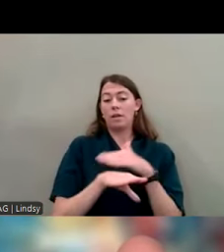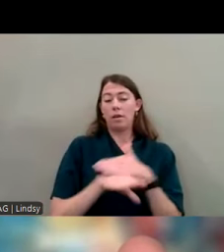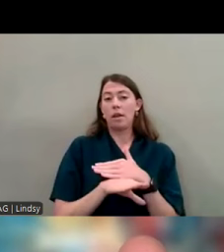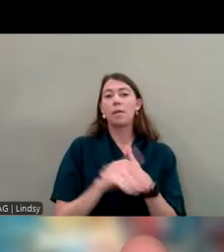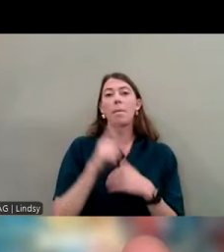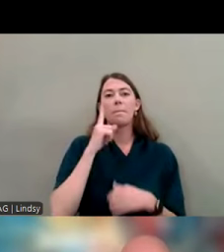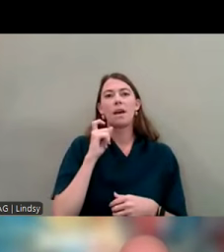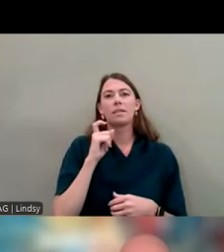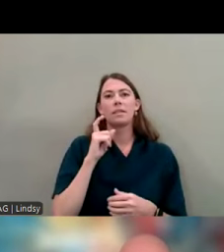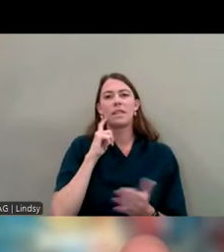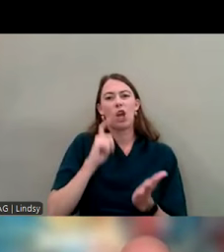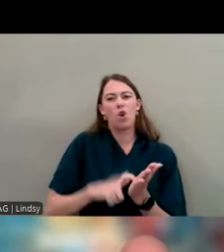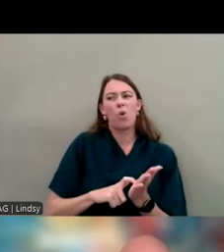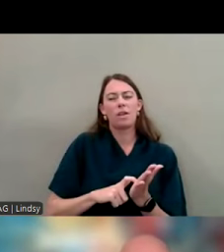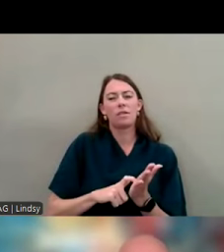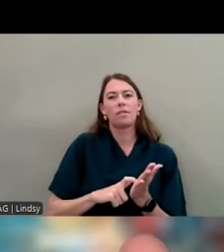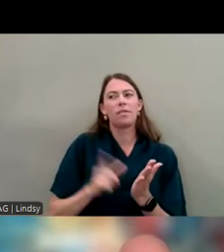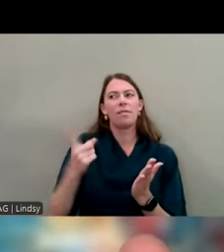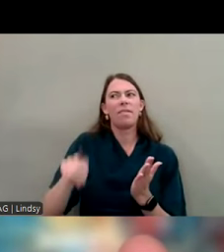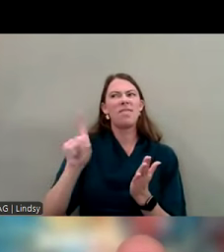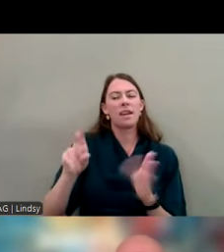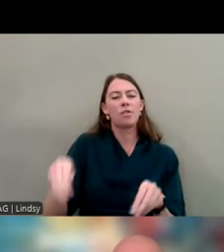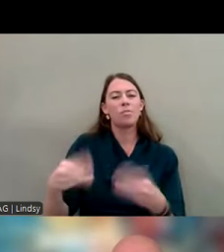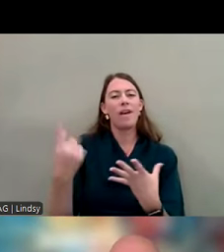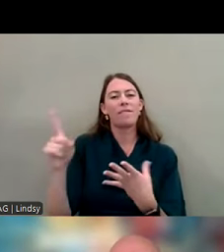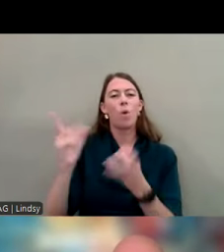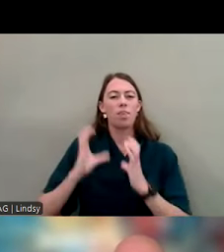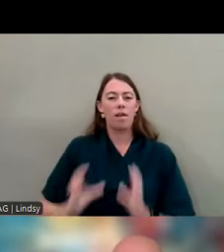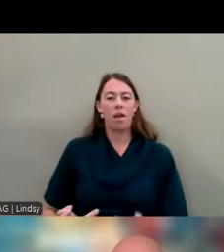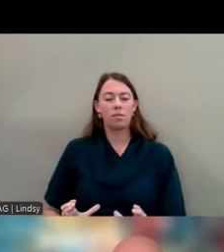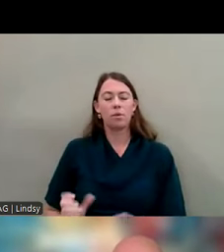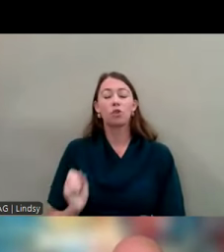they need to provide that for their customers that they should be, or because they have actually, you